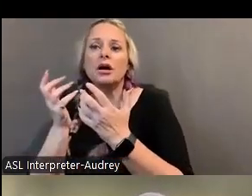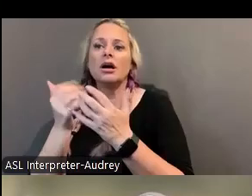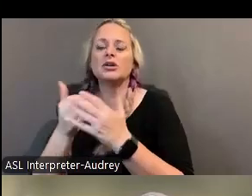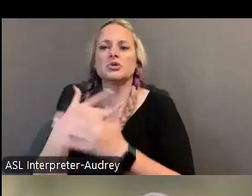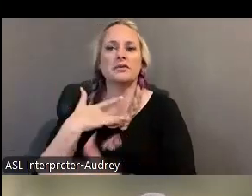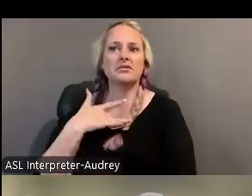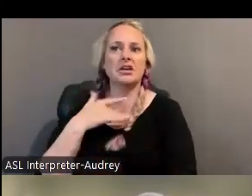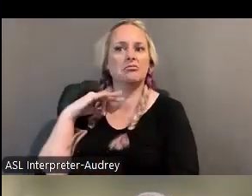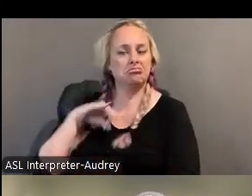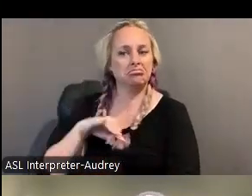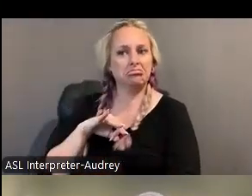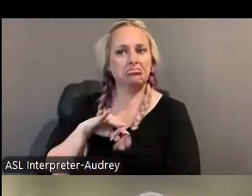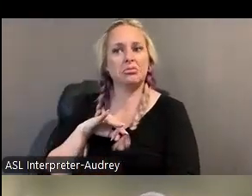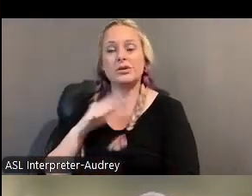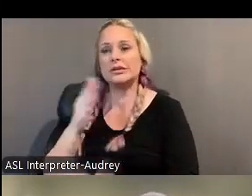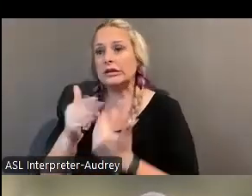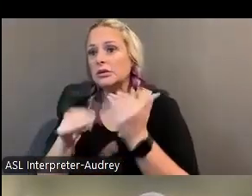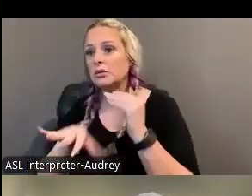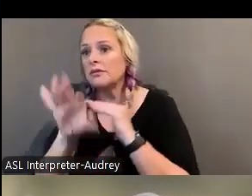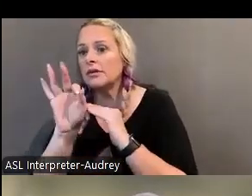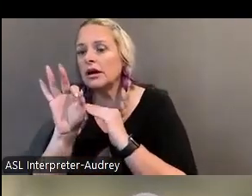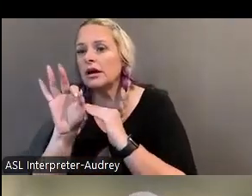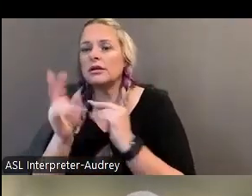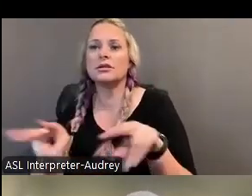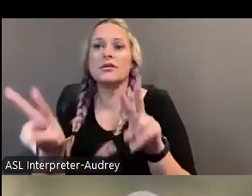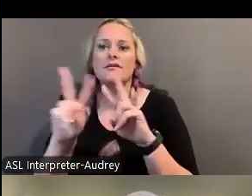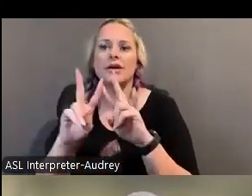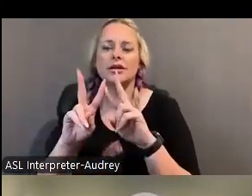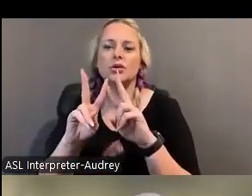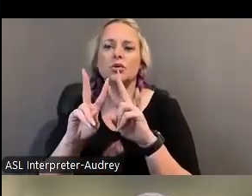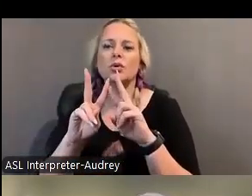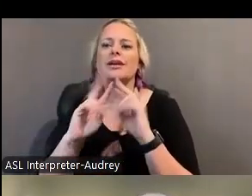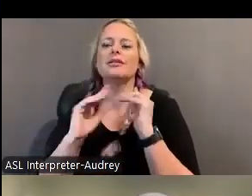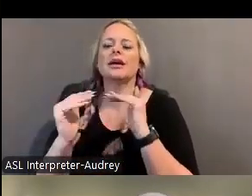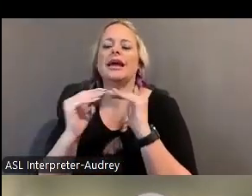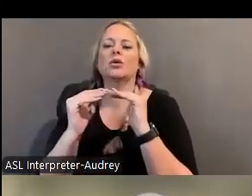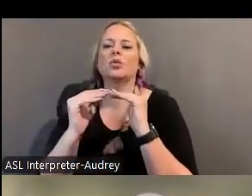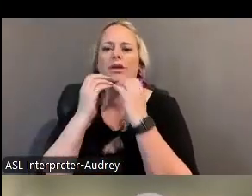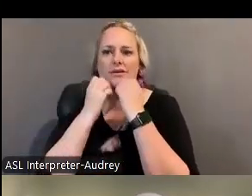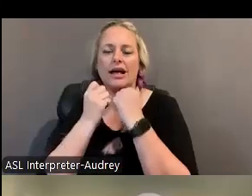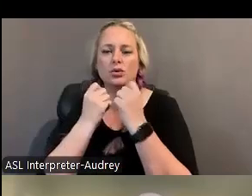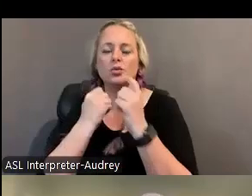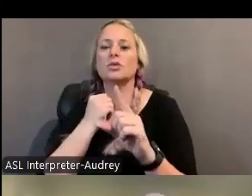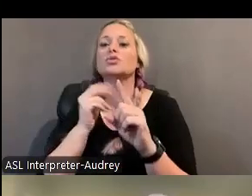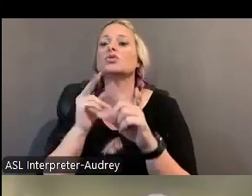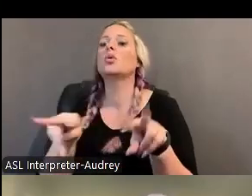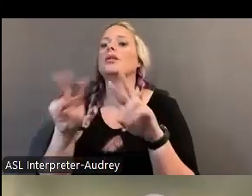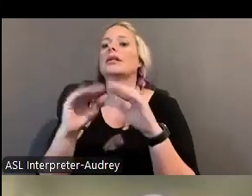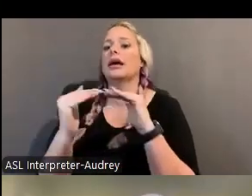findability value and equity value. The equity value component – and this one was something that